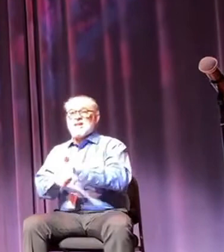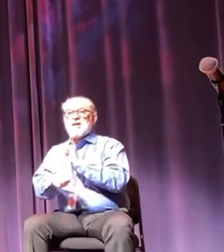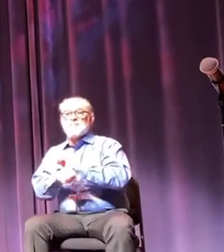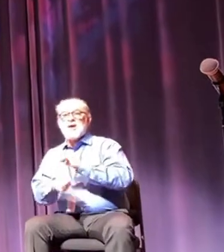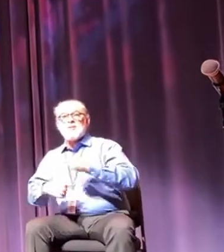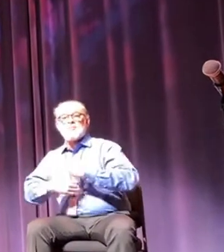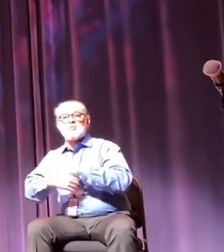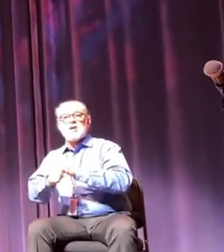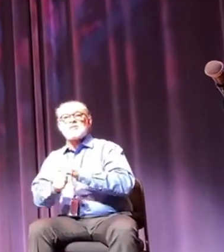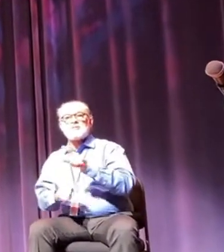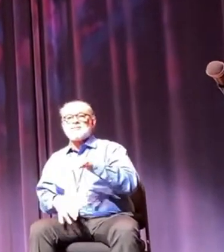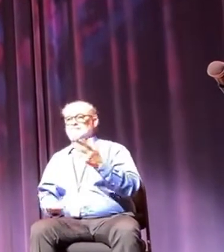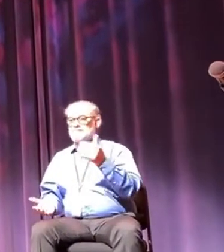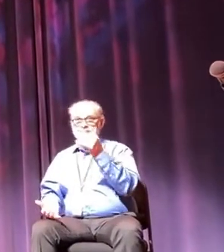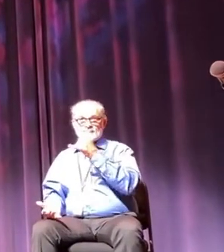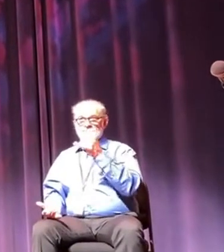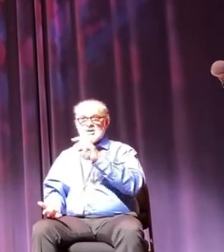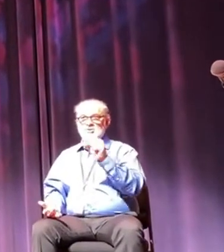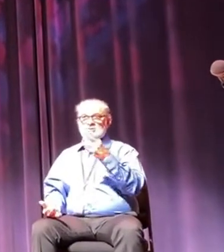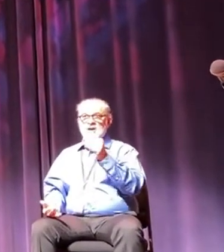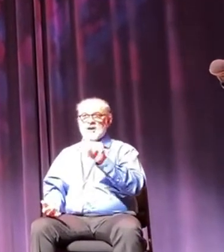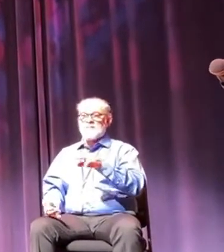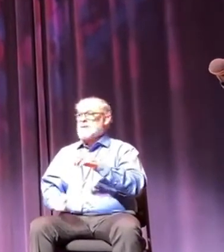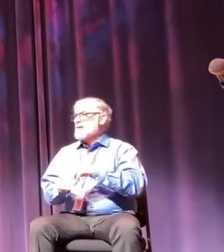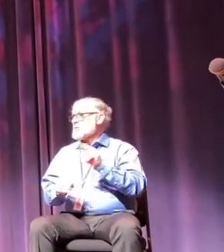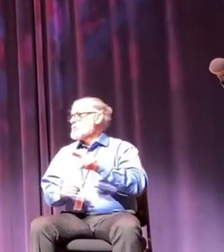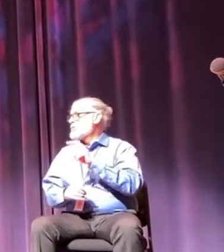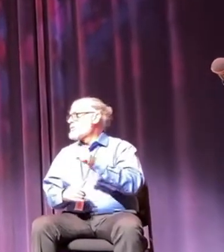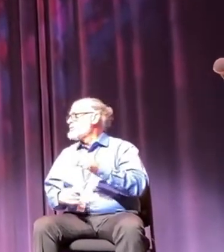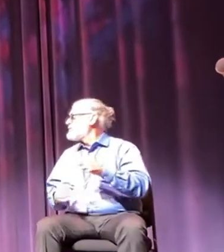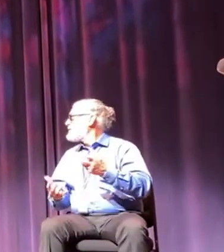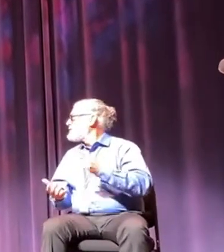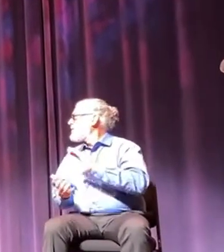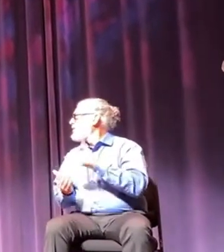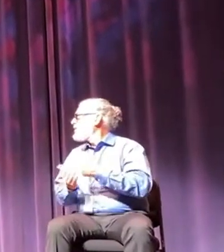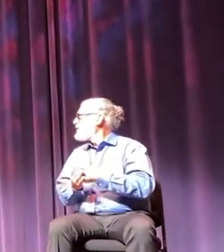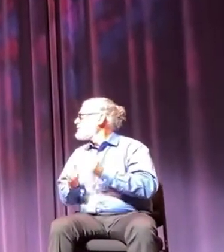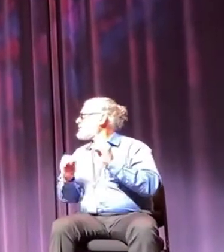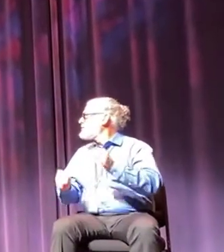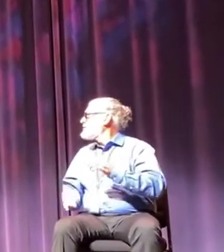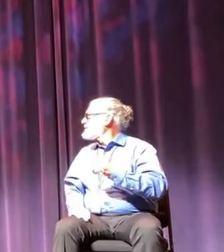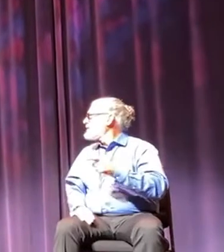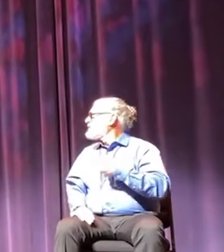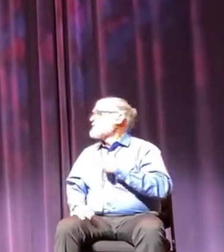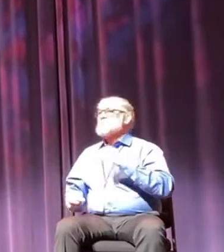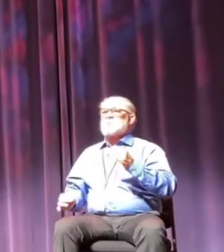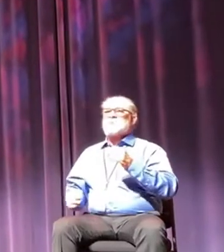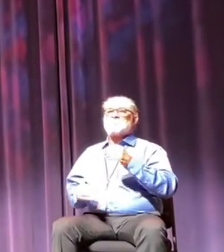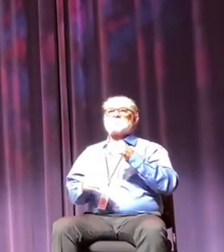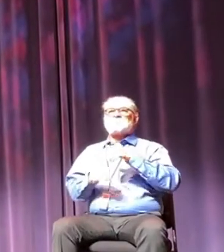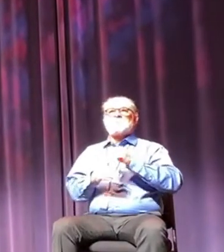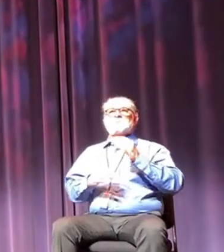are a sham in the United States. I feel like it's always expected of Black and indigenous and brown migrant bodies.